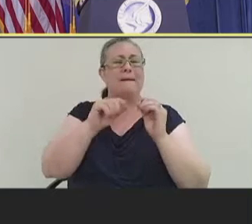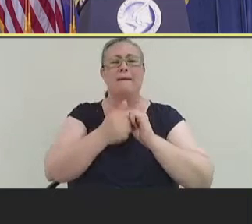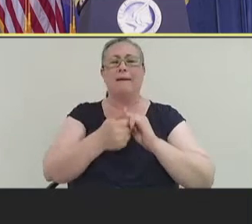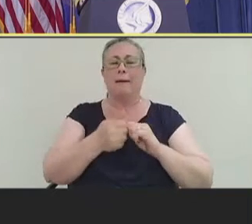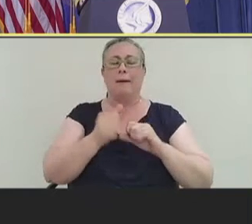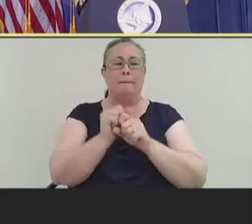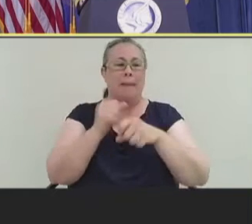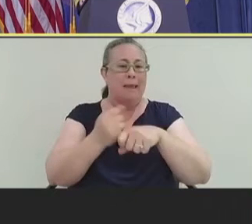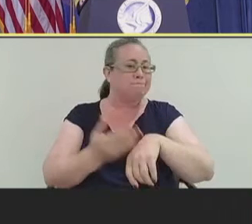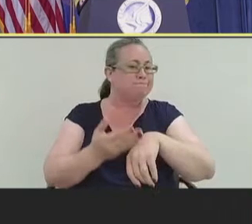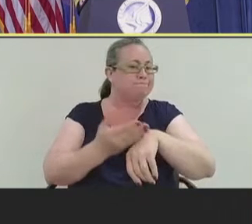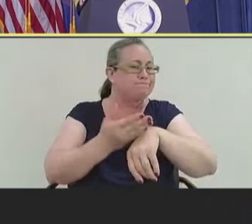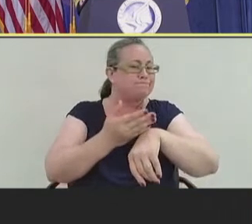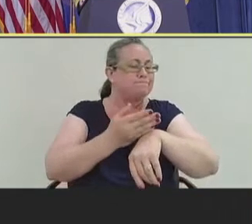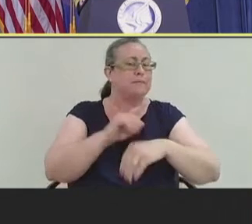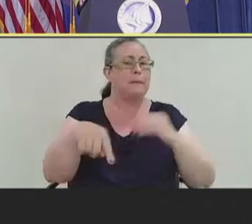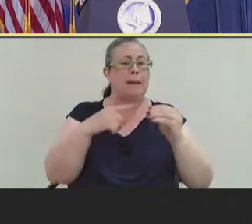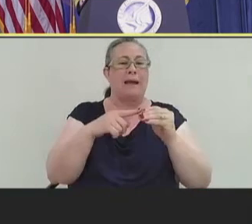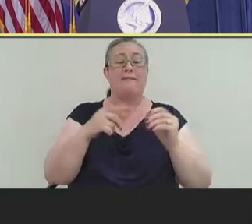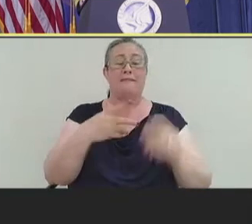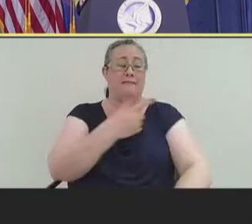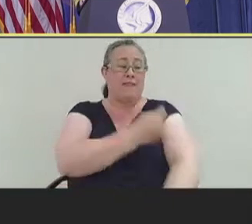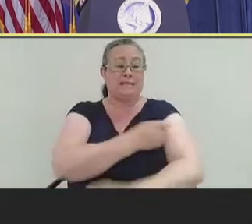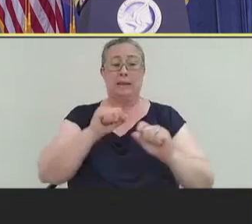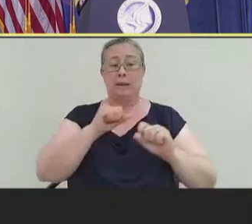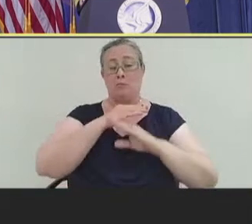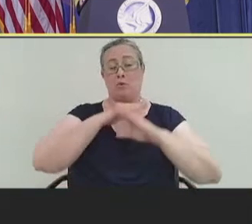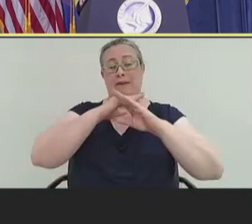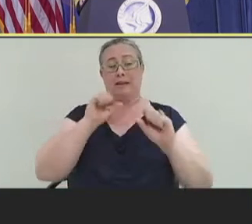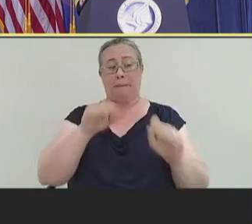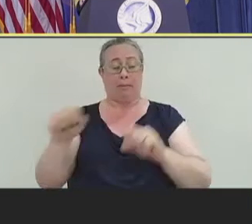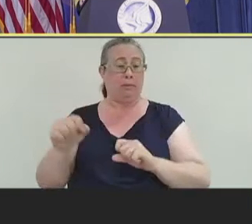vaccine-preventable diseases in the United States and better address the